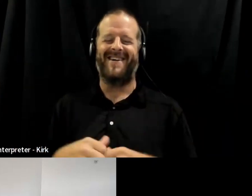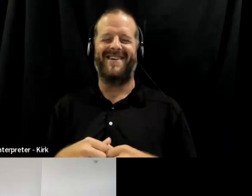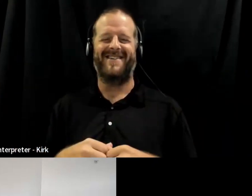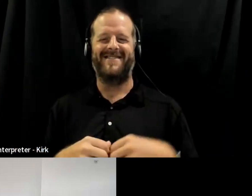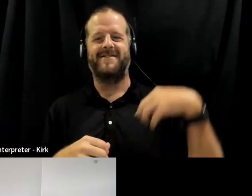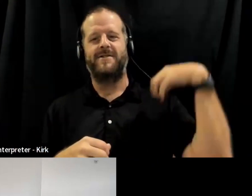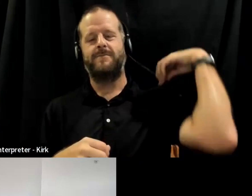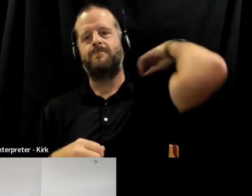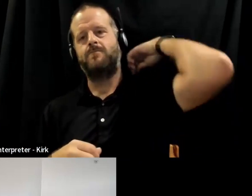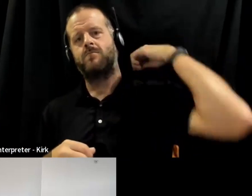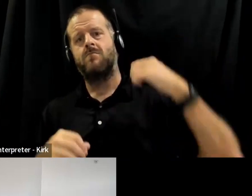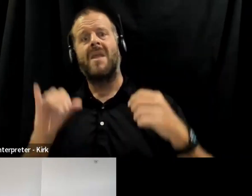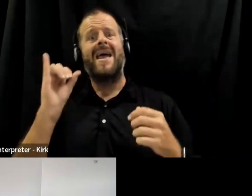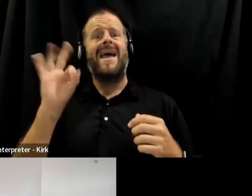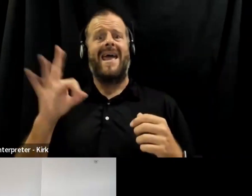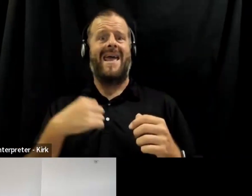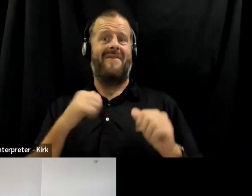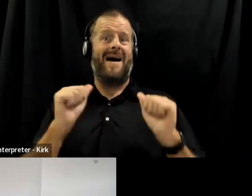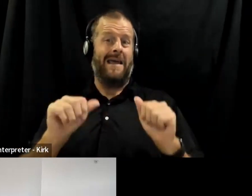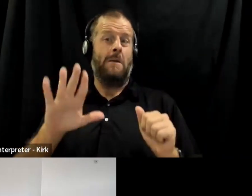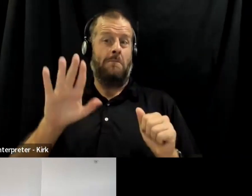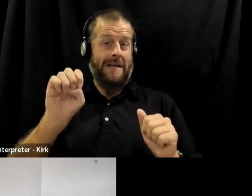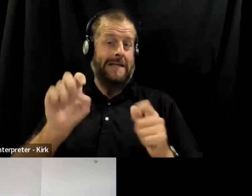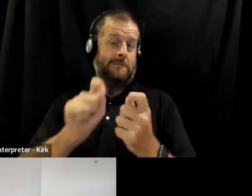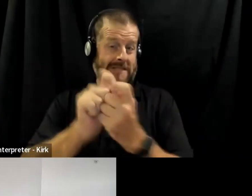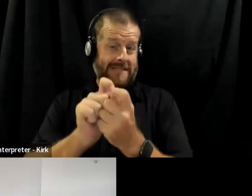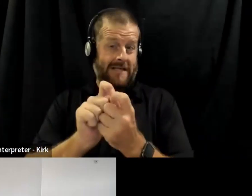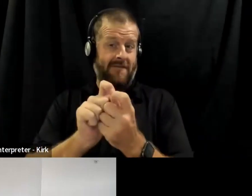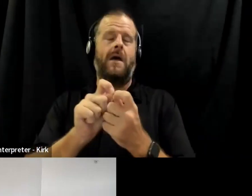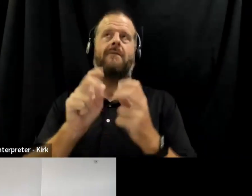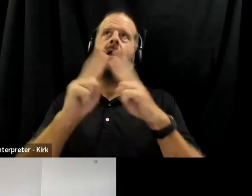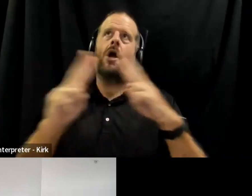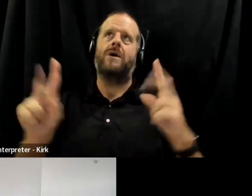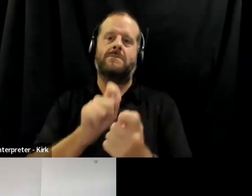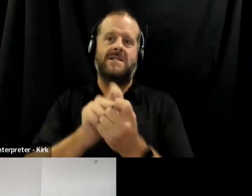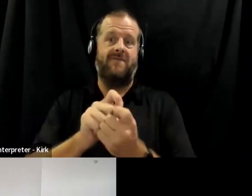If I can be very specific about one big challenge that has, that's been really